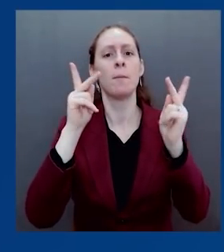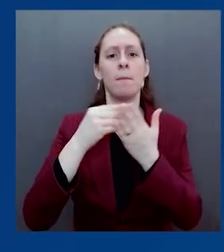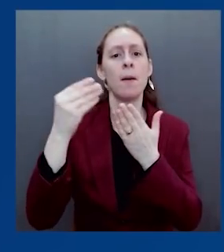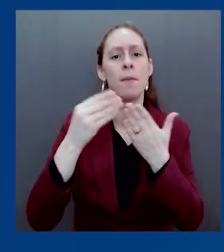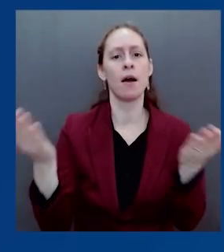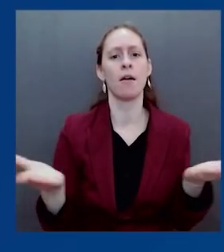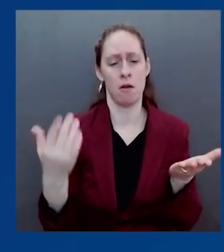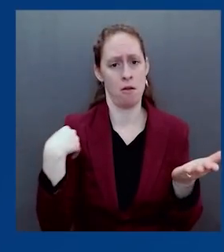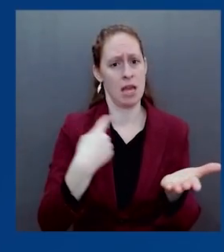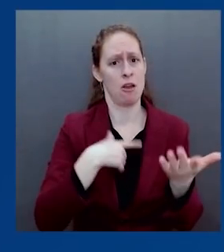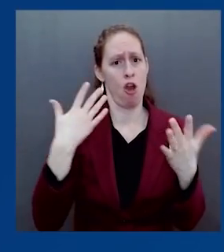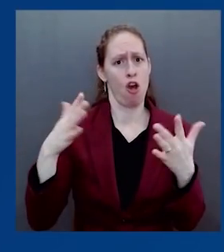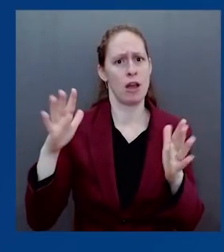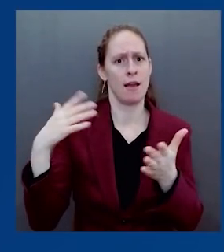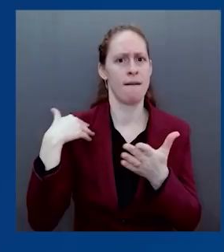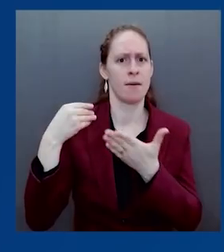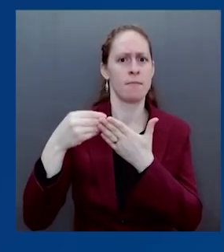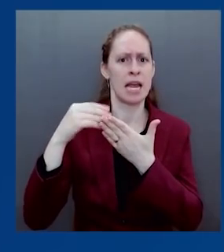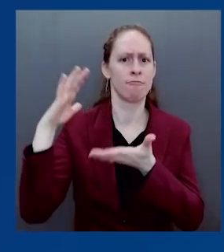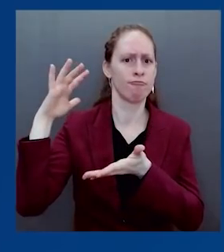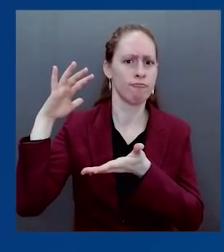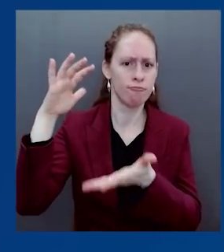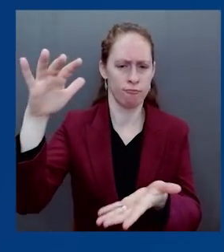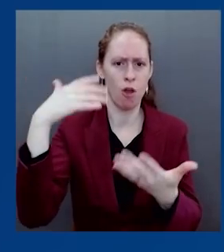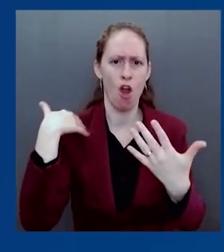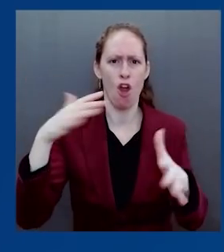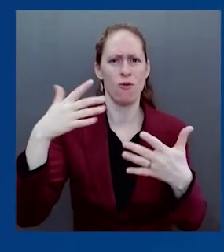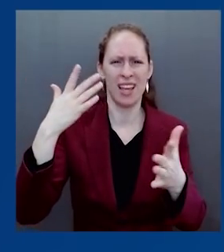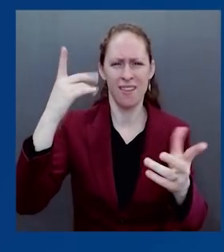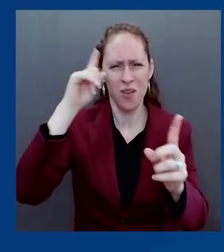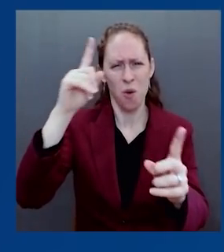that we need to fight Omicron. As the President has always said,